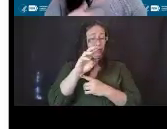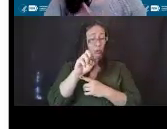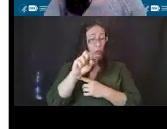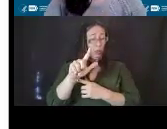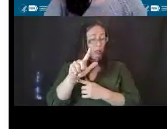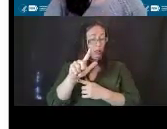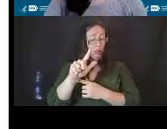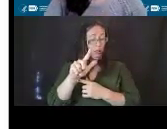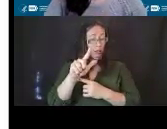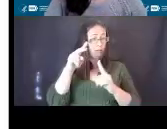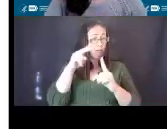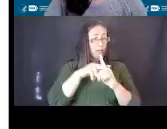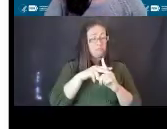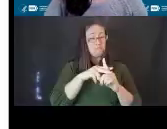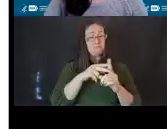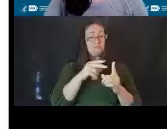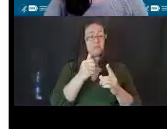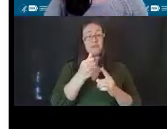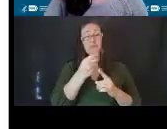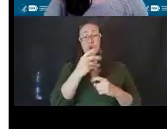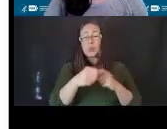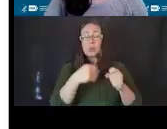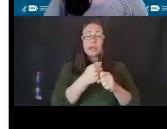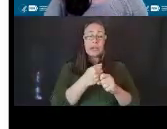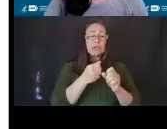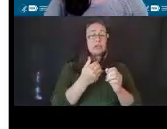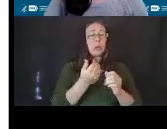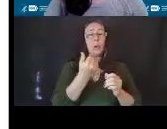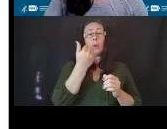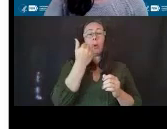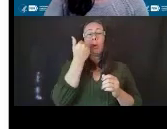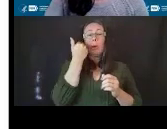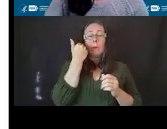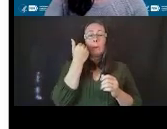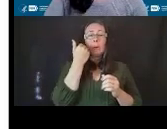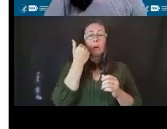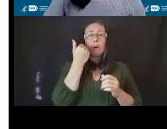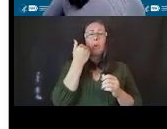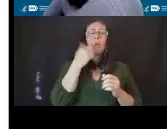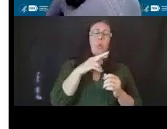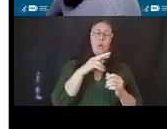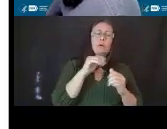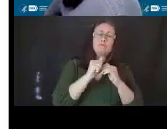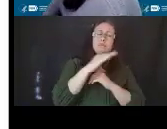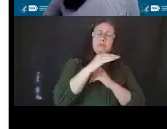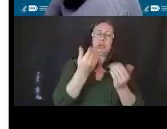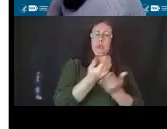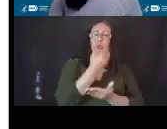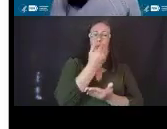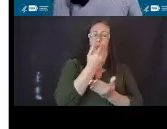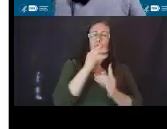creative and diverse biomedical research workforce of tomorrow whether you are an undergraduate,